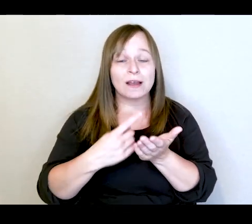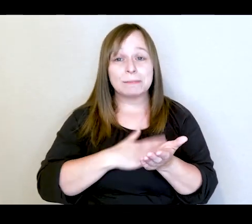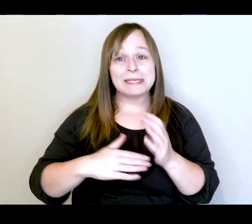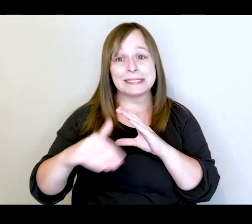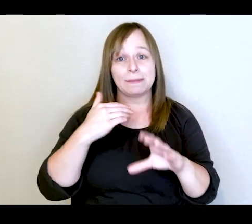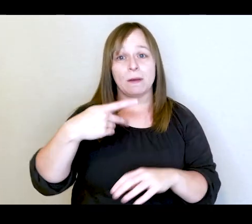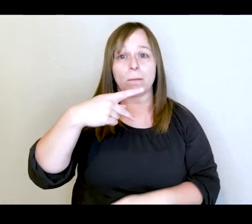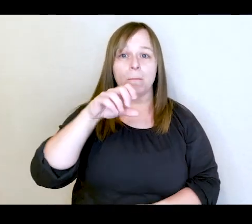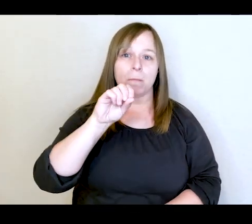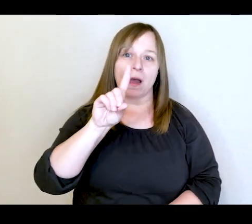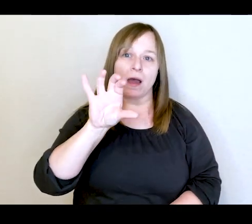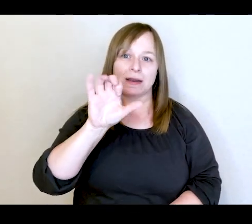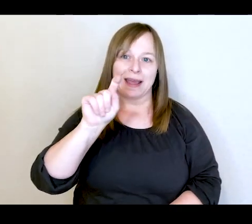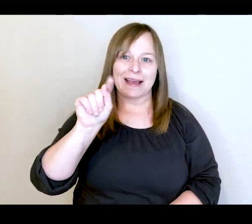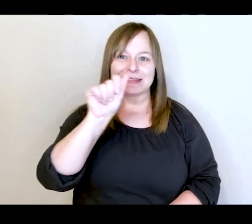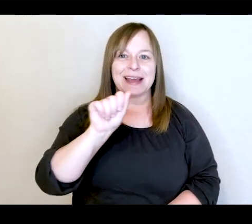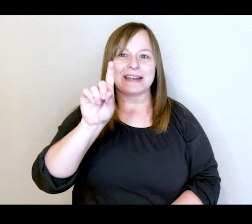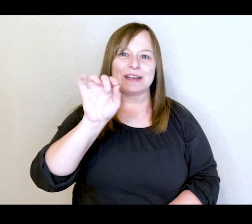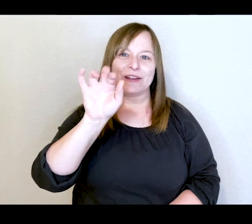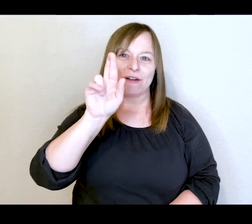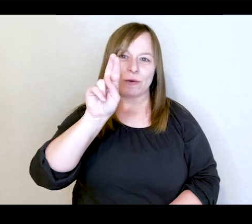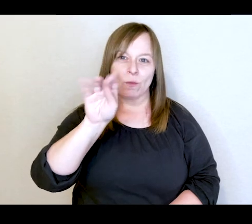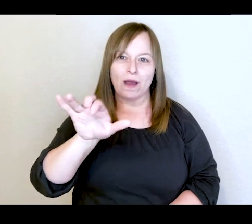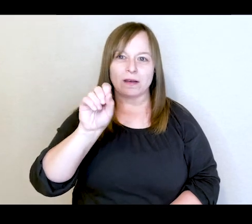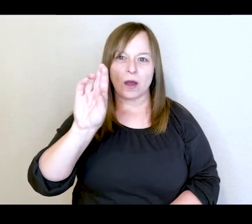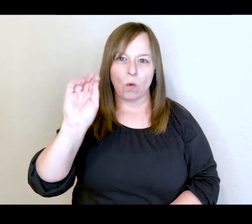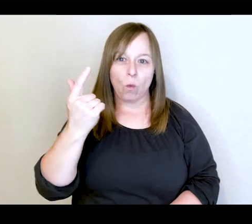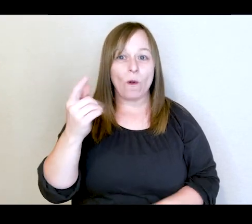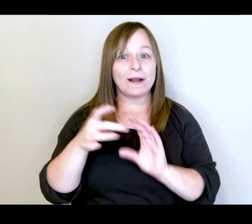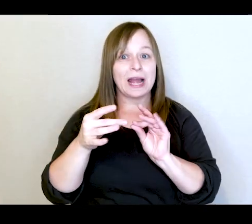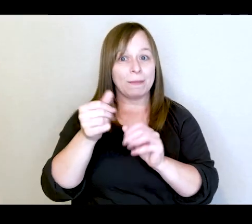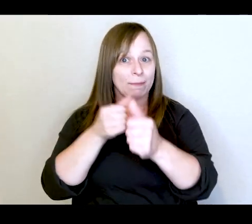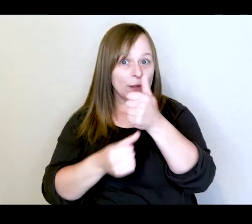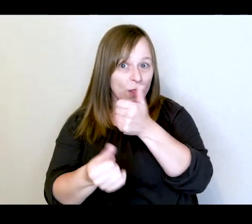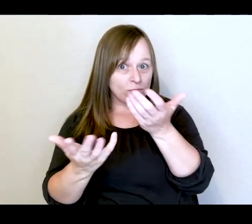please email podcast@drny.org or comment below.